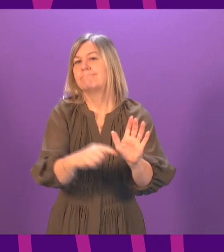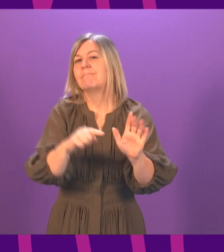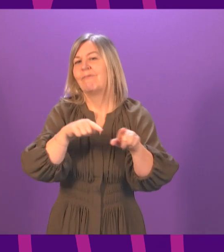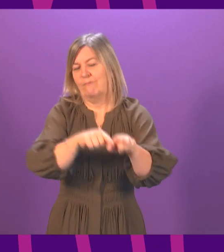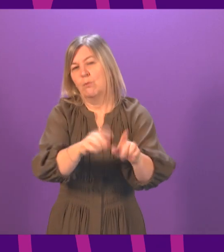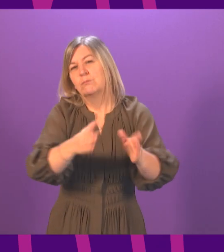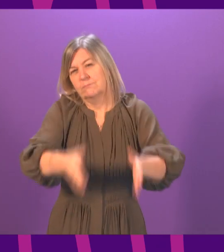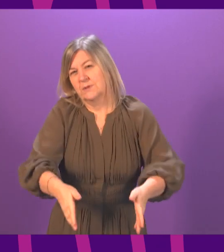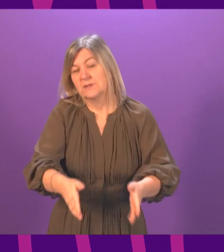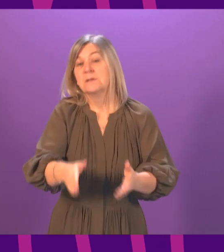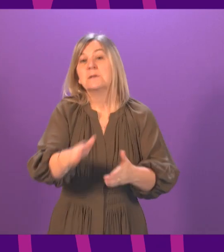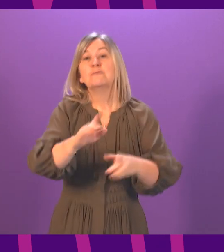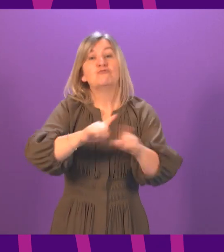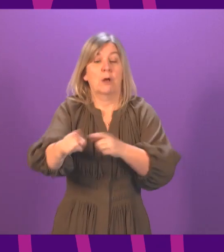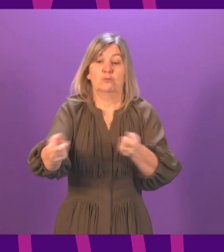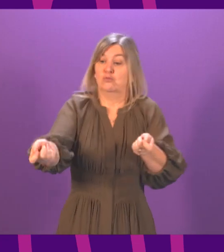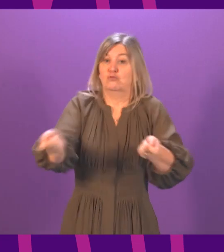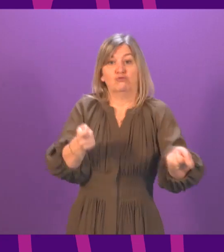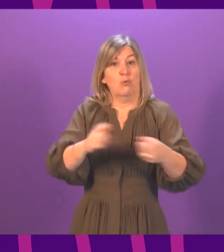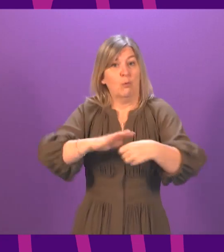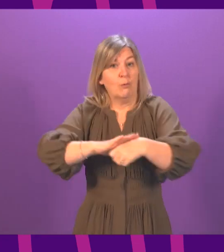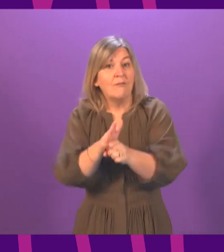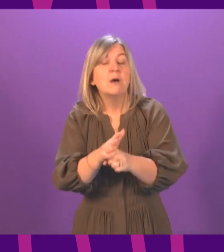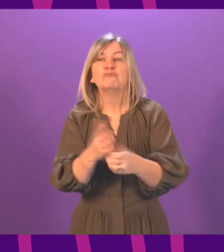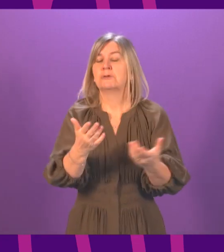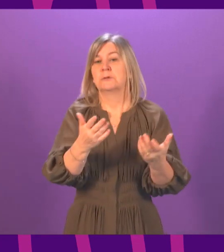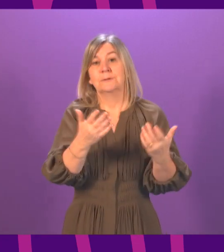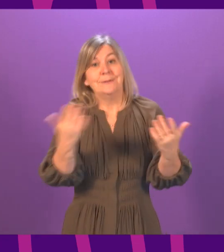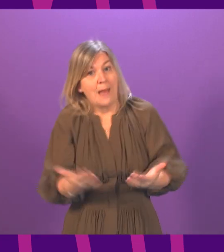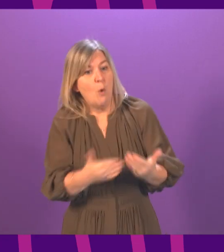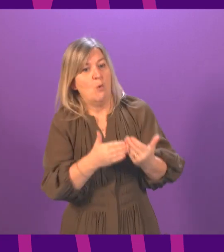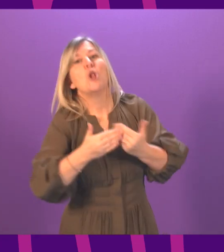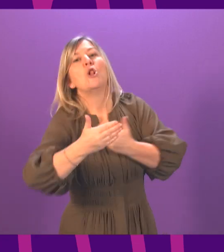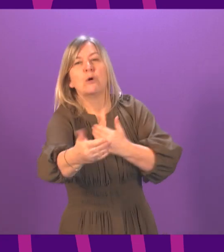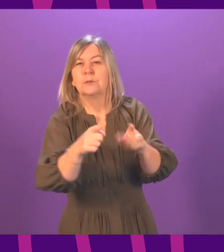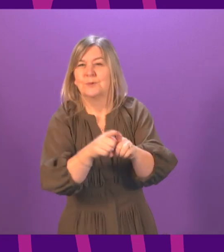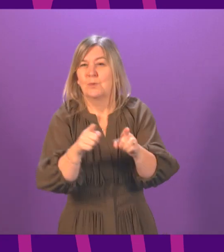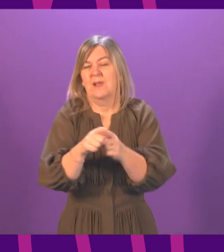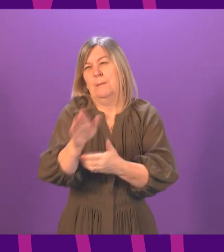in the longer term. Those measures include tougher travel restrictions—we will set out more proposals